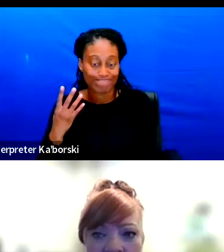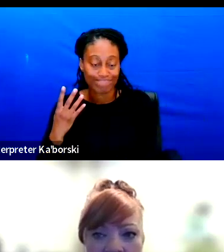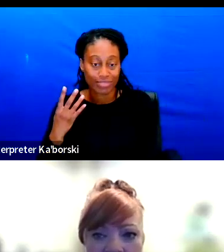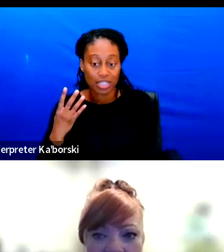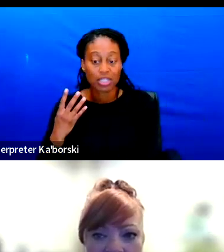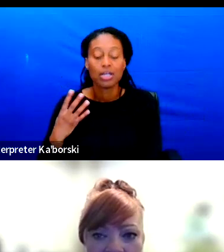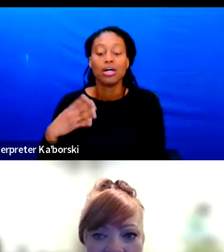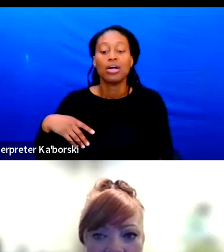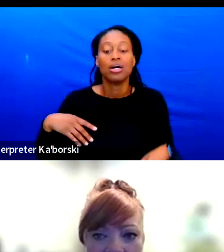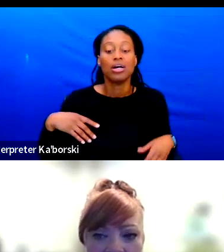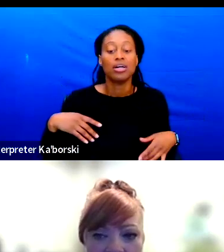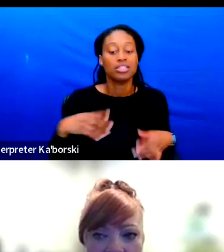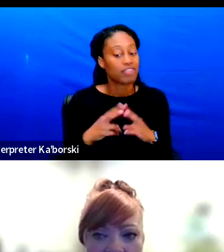Selina Butcher: yeah, it's very small here, too.